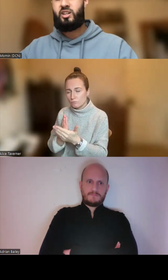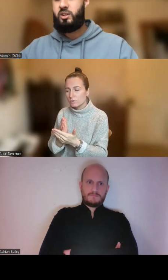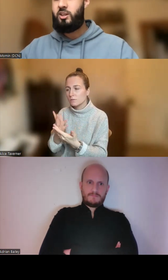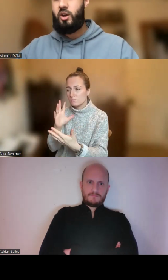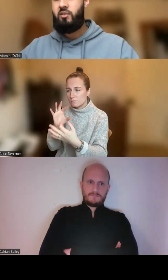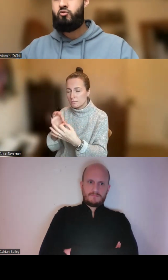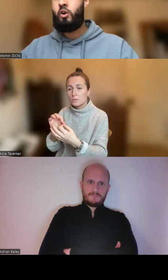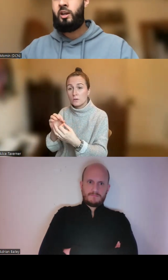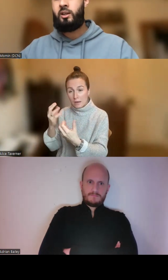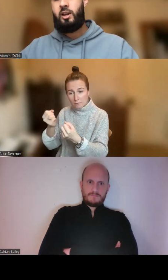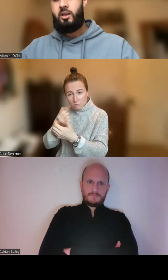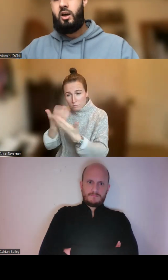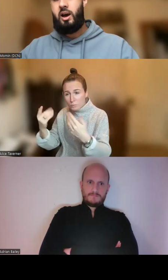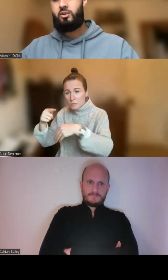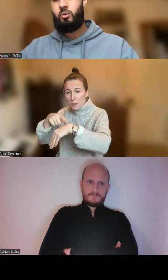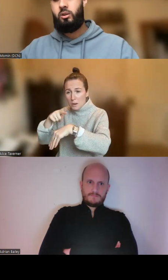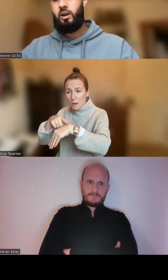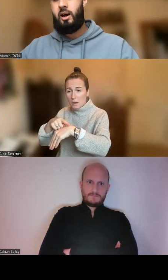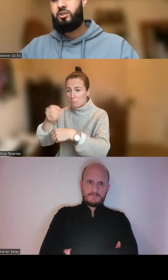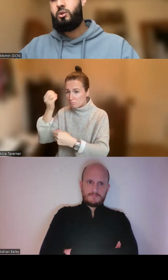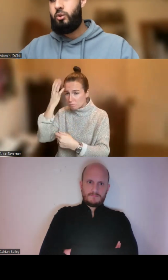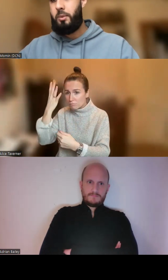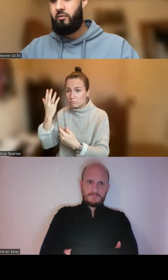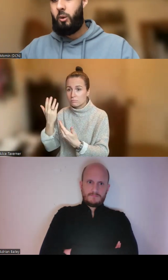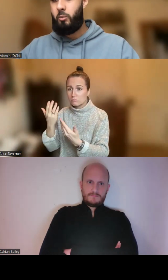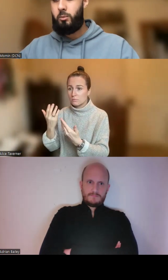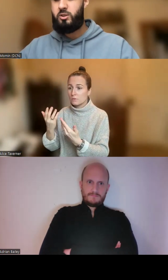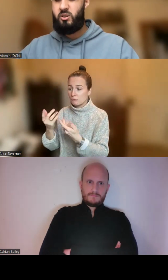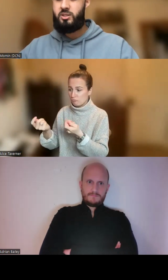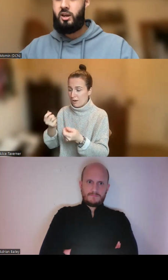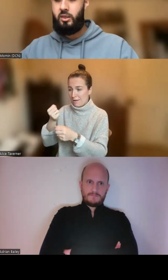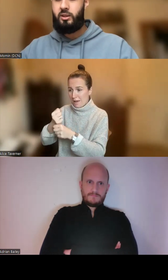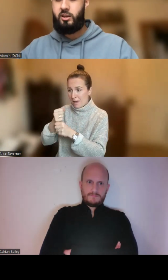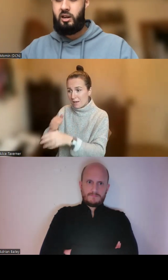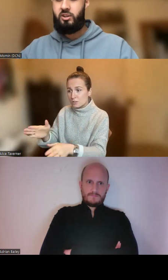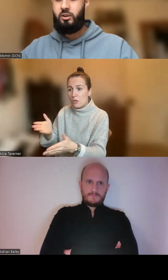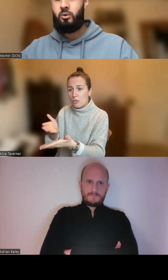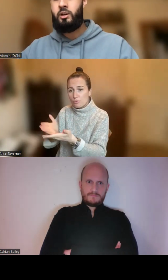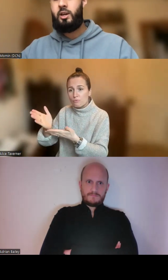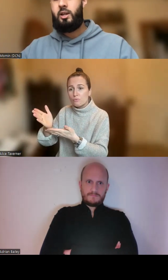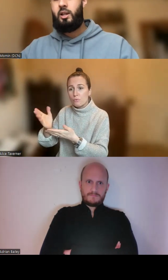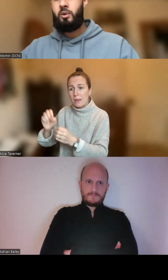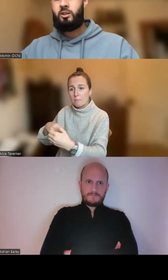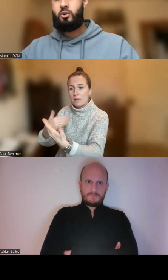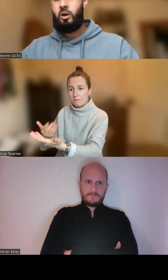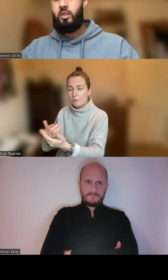and expertise you have in running the actual ads through the platform because there are certain things that you'll have to do and make sure